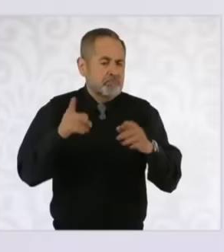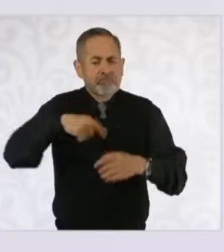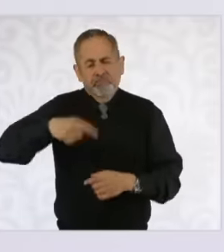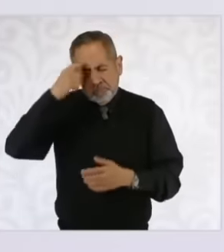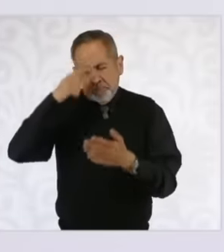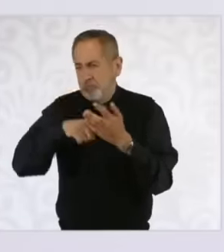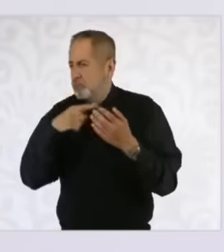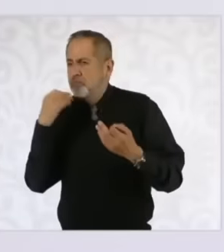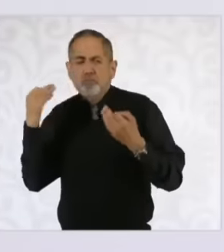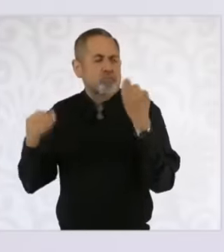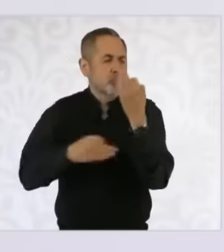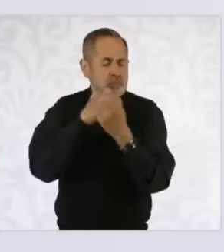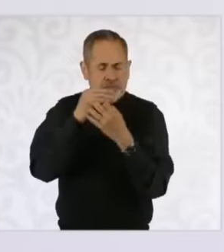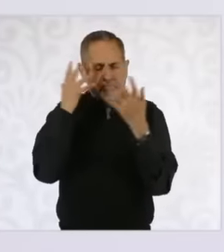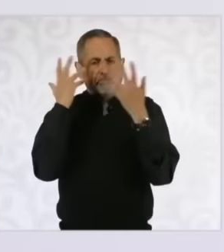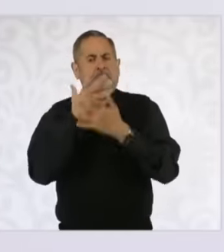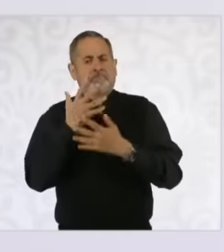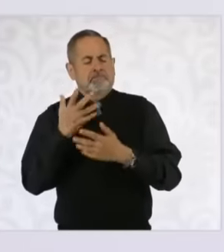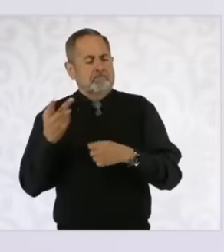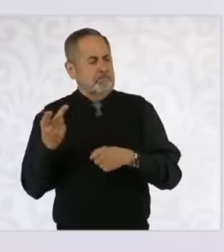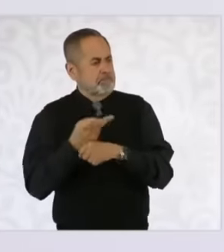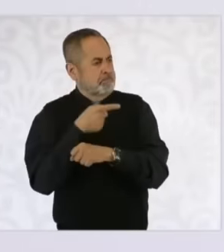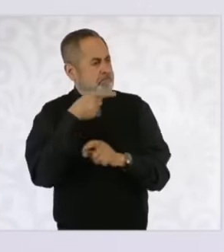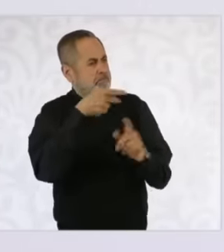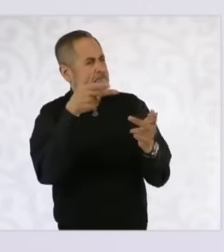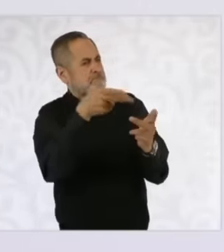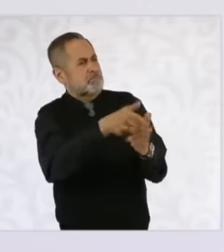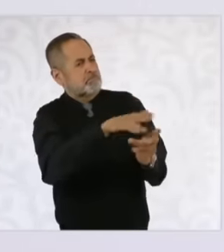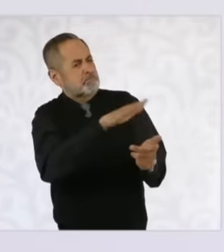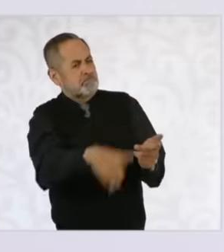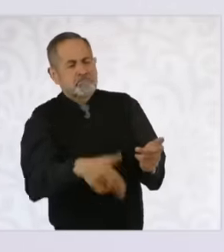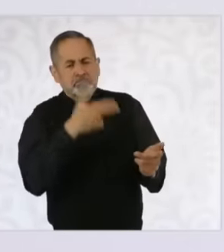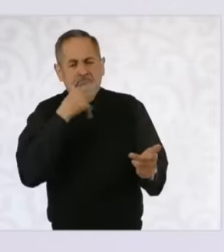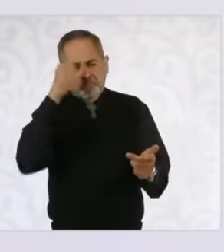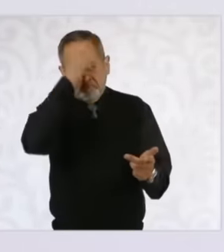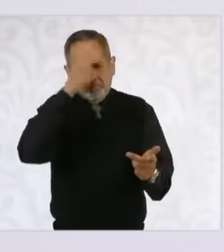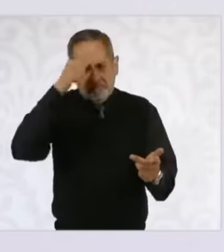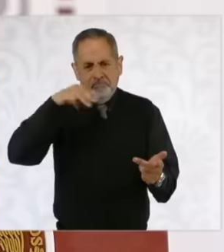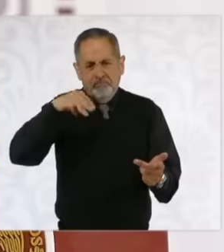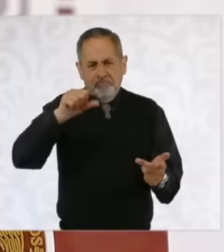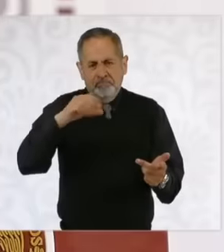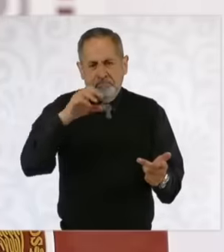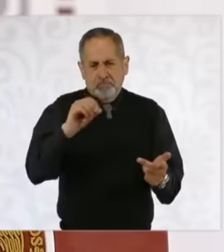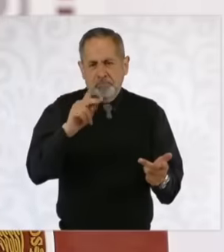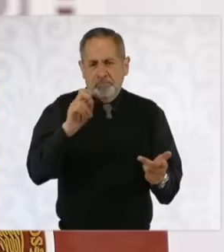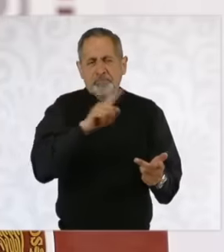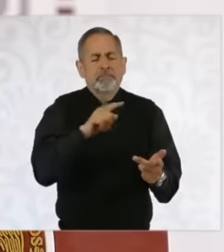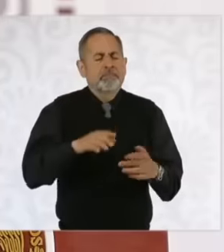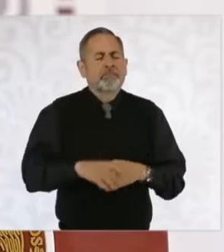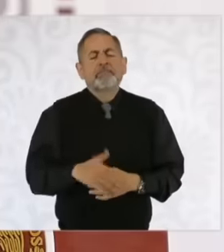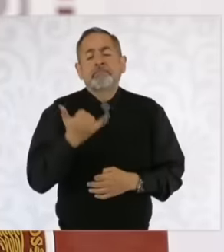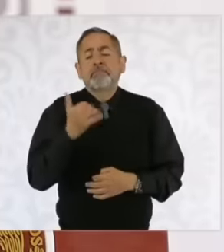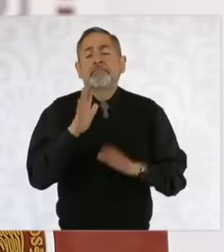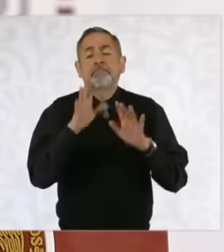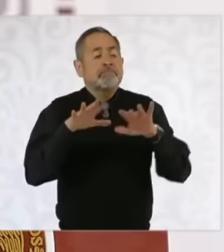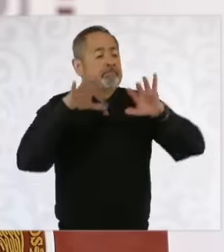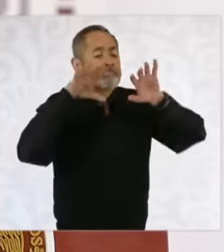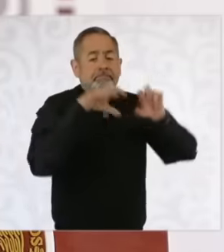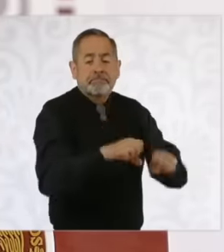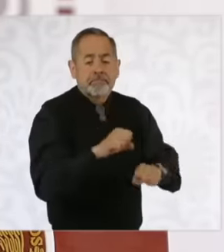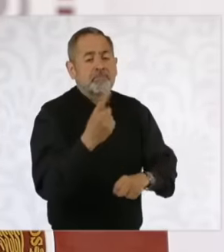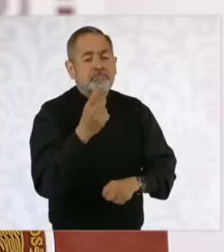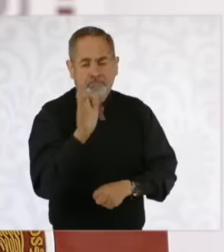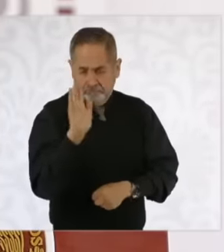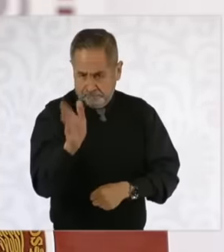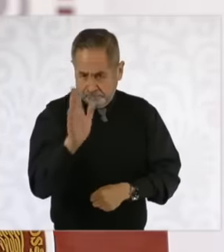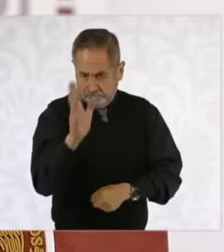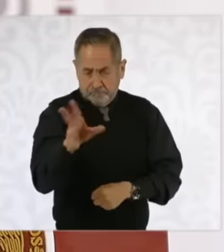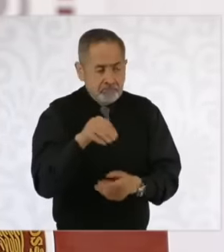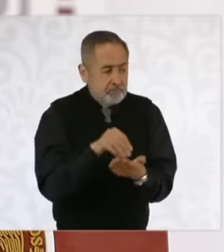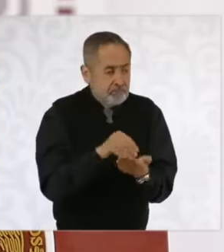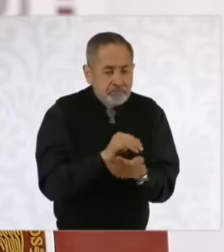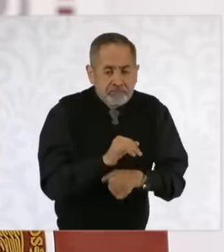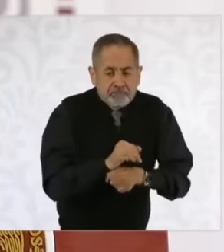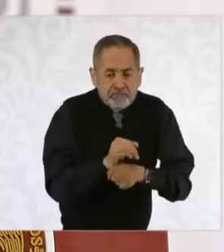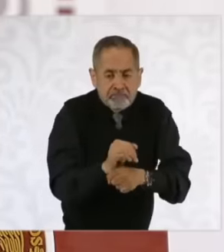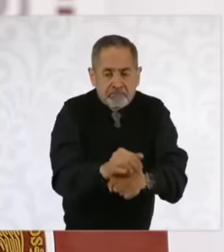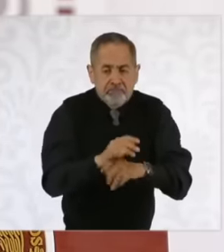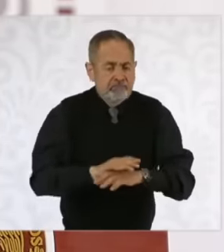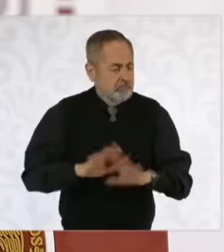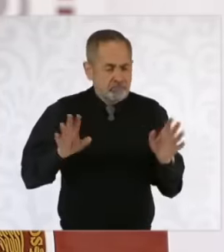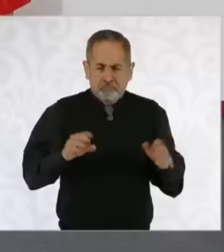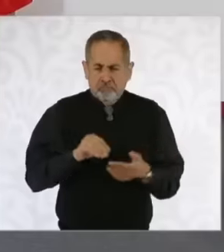of Father Marcelo Pérez and there is already an arrest and the investigation continues and we are going to continue working